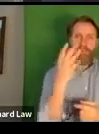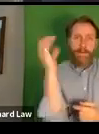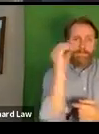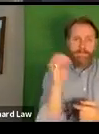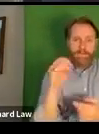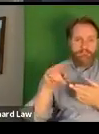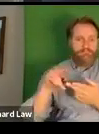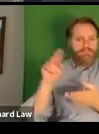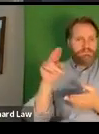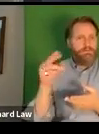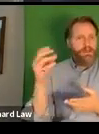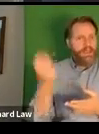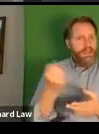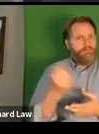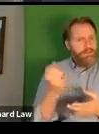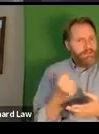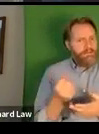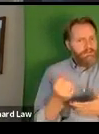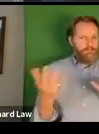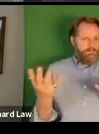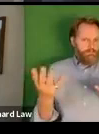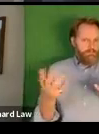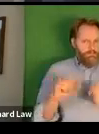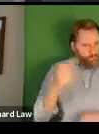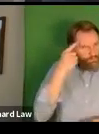is there anything you want to say in relation to that question comes